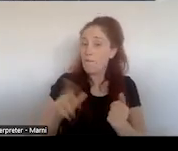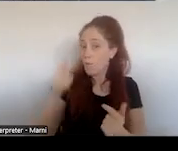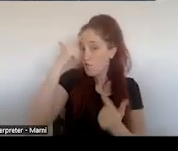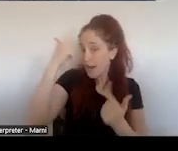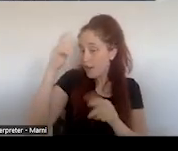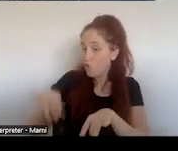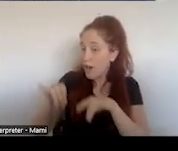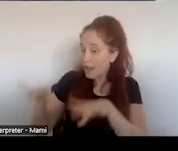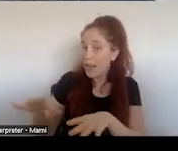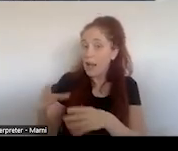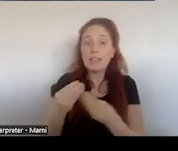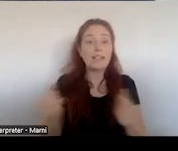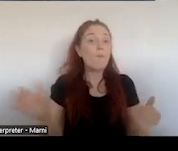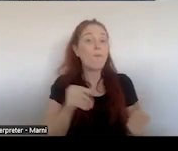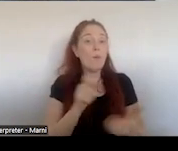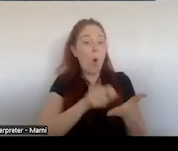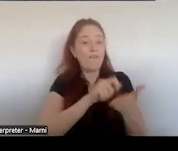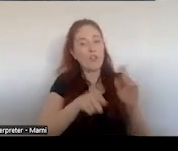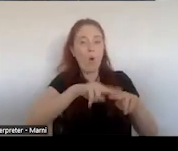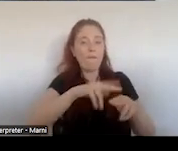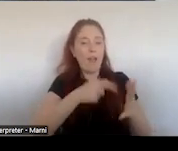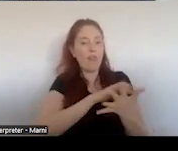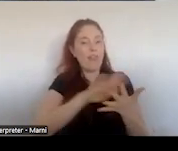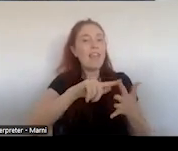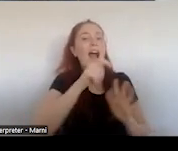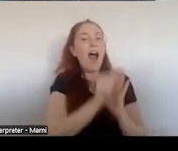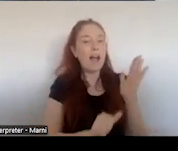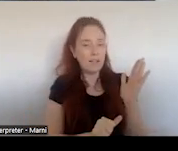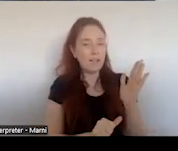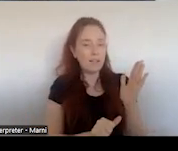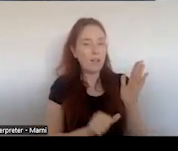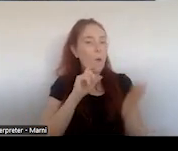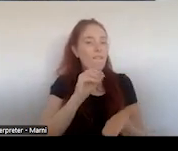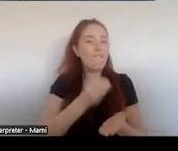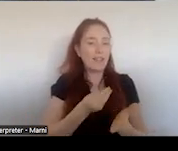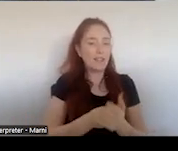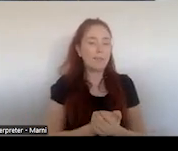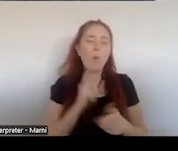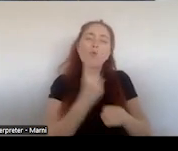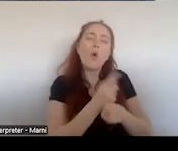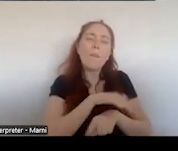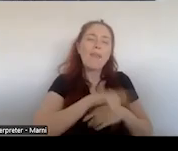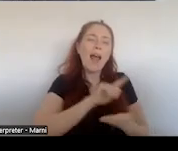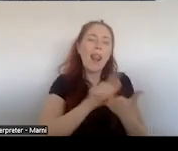talk about those in more detail later. >> Thank you so much for that overview. I